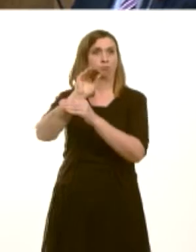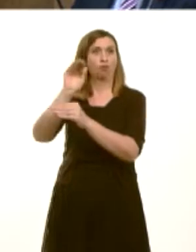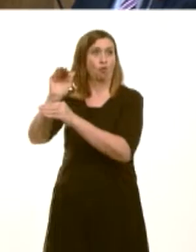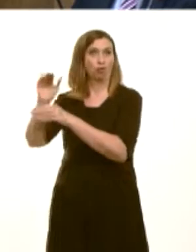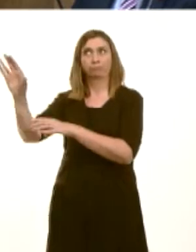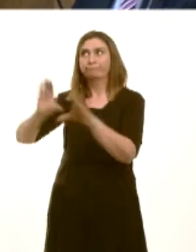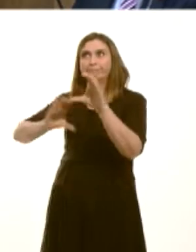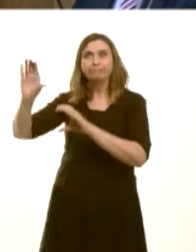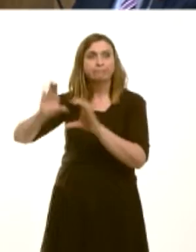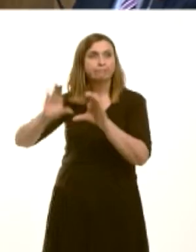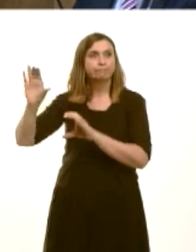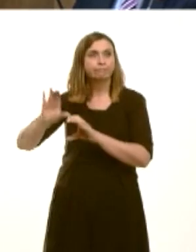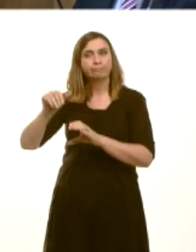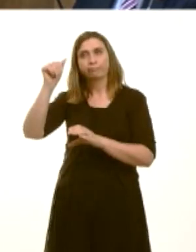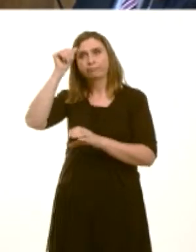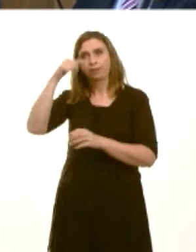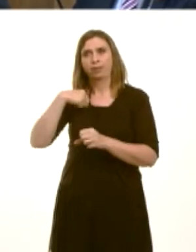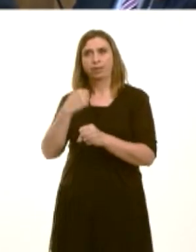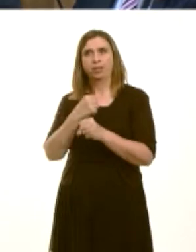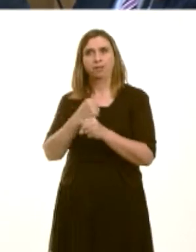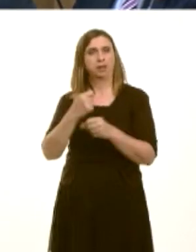business support that weíre able to offer as a Government, we have been successful in